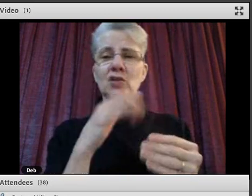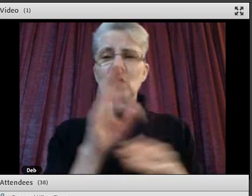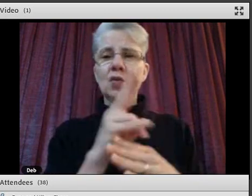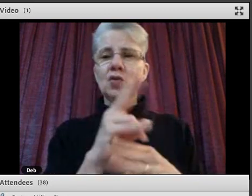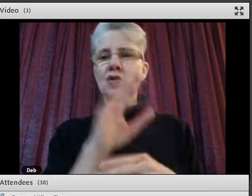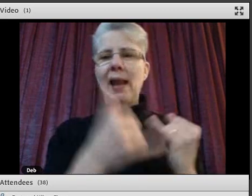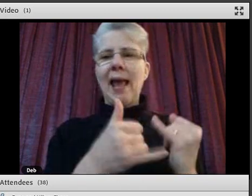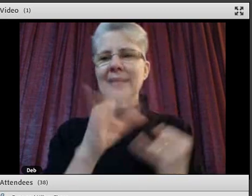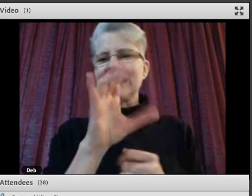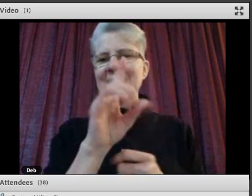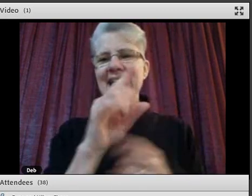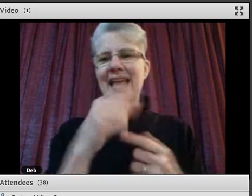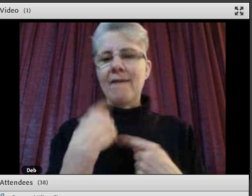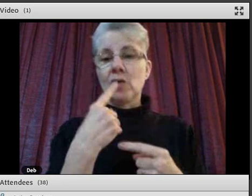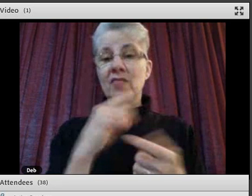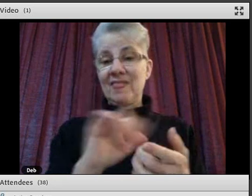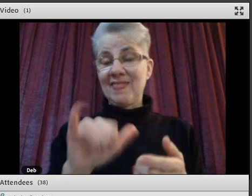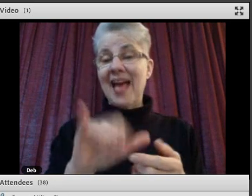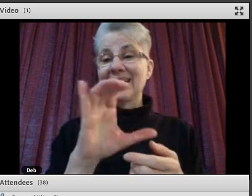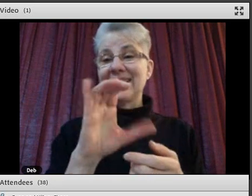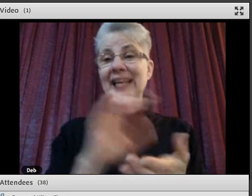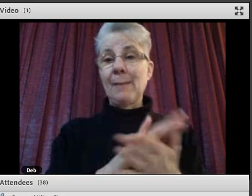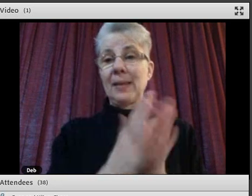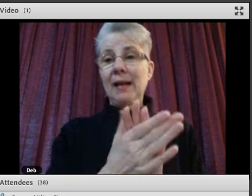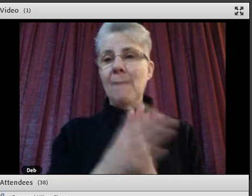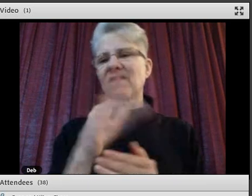Hilary: But you can turn that into fish and other little things.